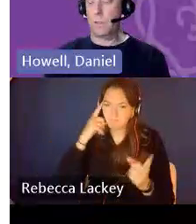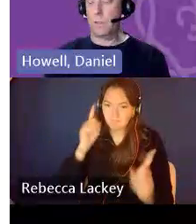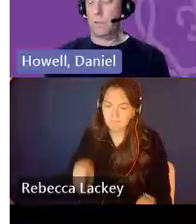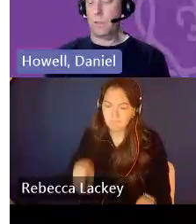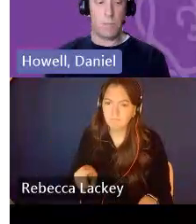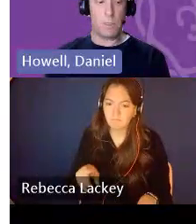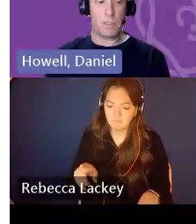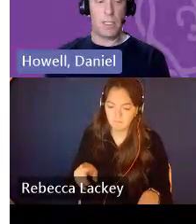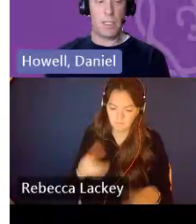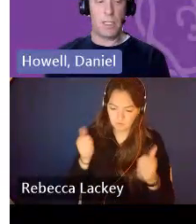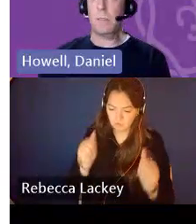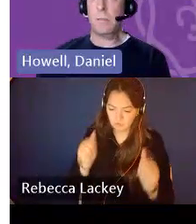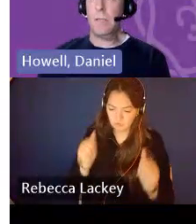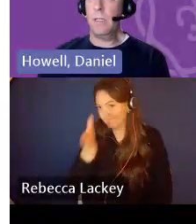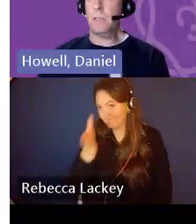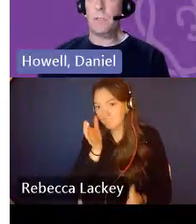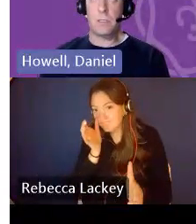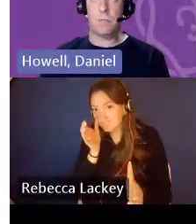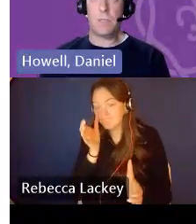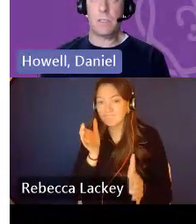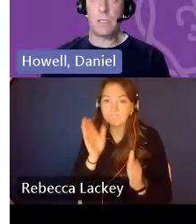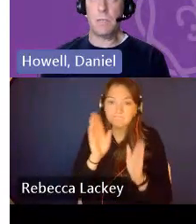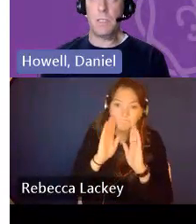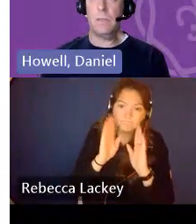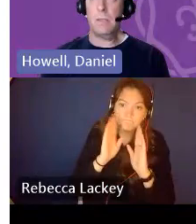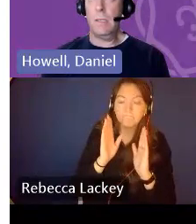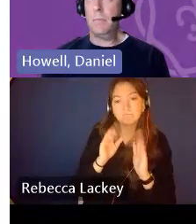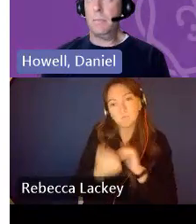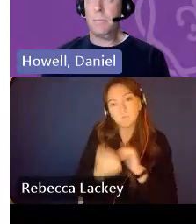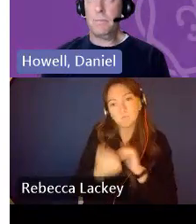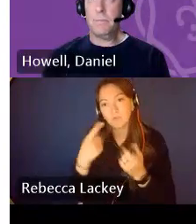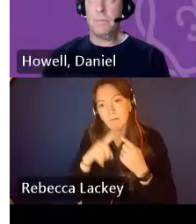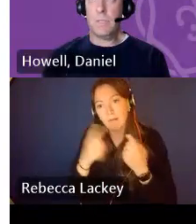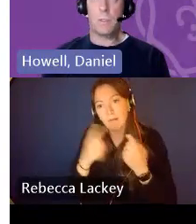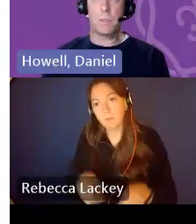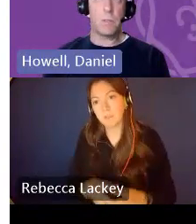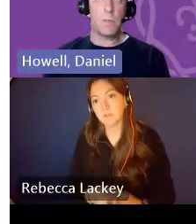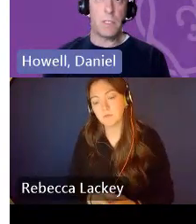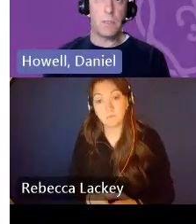to listen to the public's comments and address them as they come in and we certainly appreciate